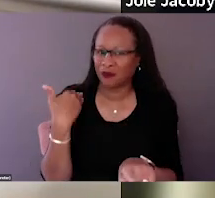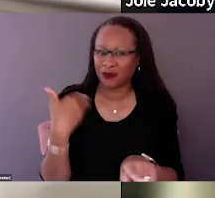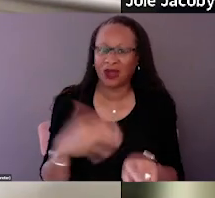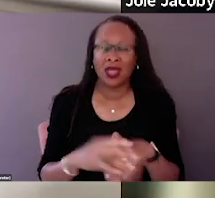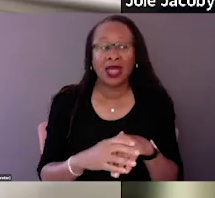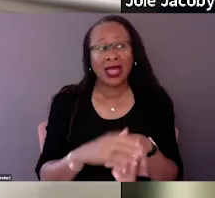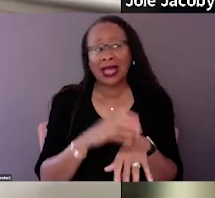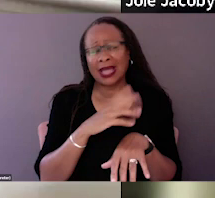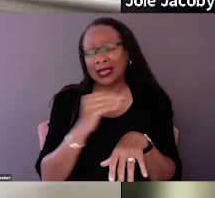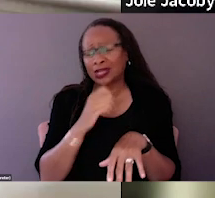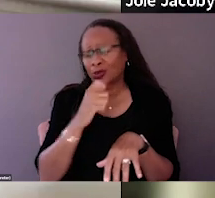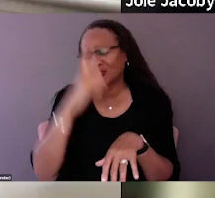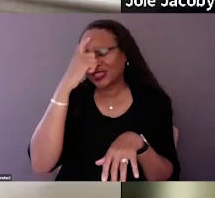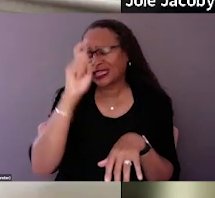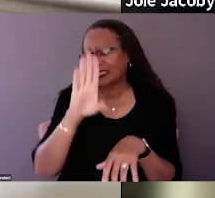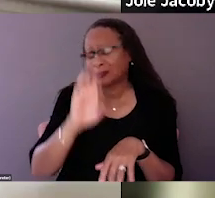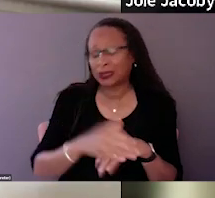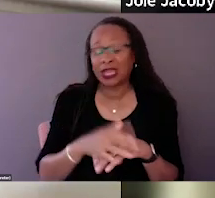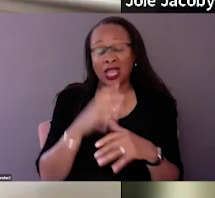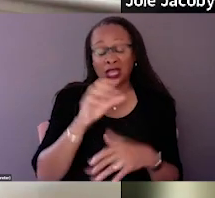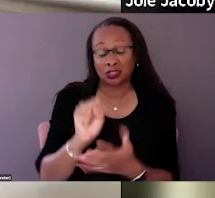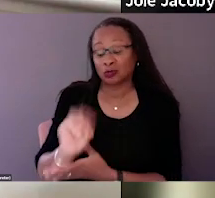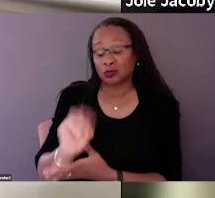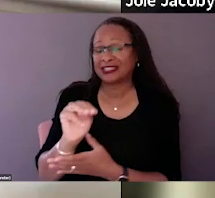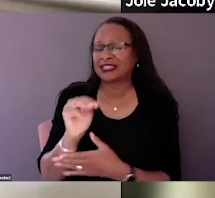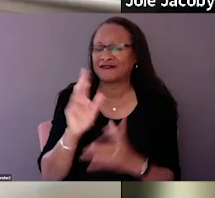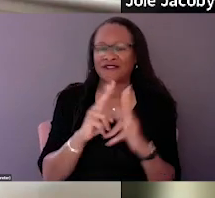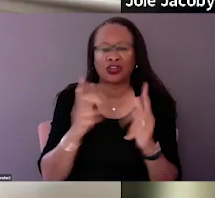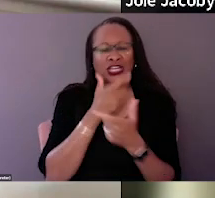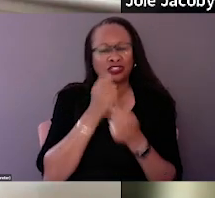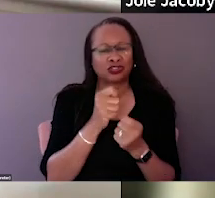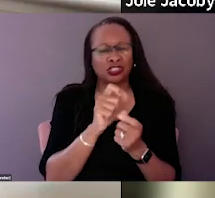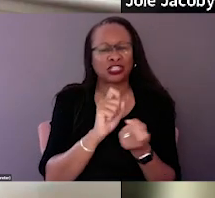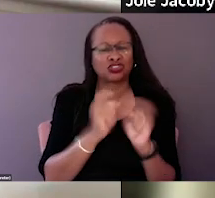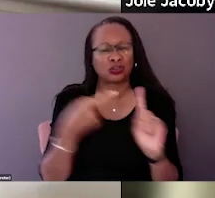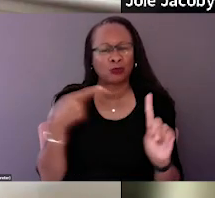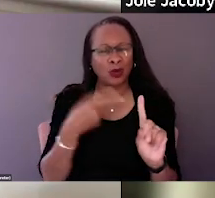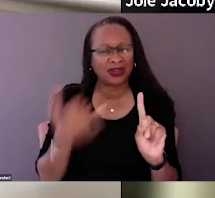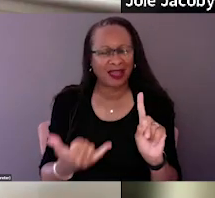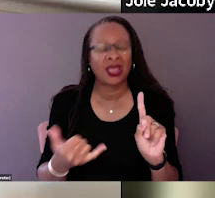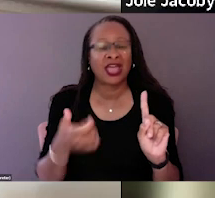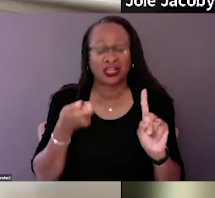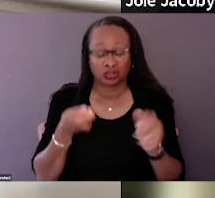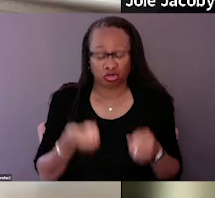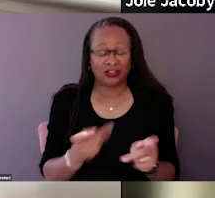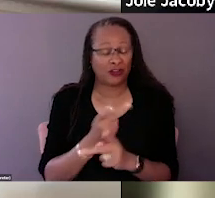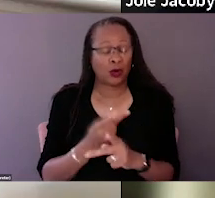Social media's at a very interesting turning point right now. I think it's trying to figure out what this next 10 years looks like.